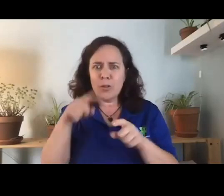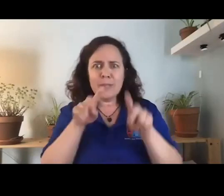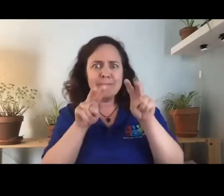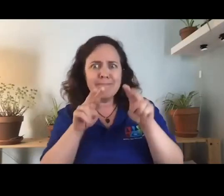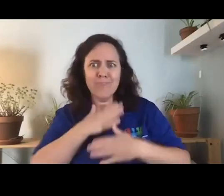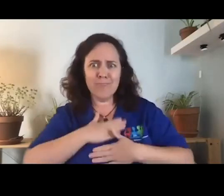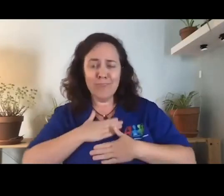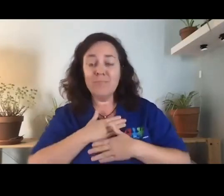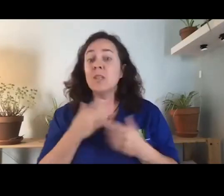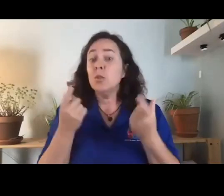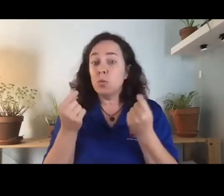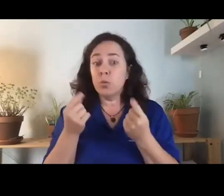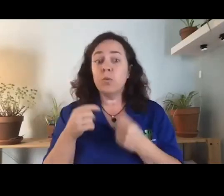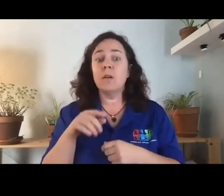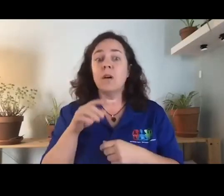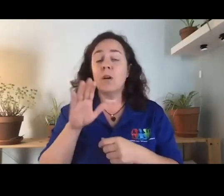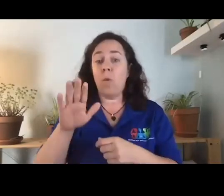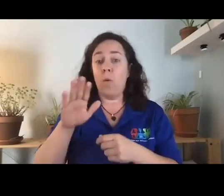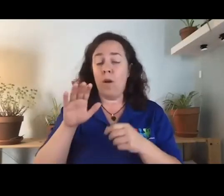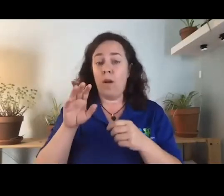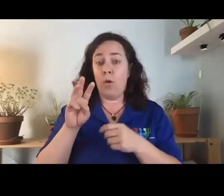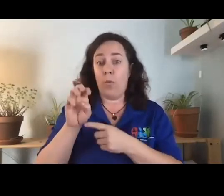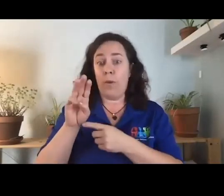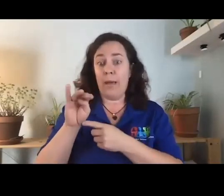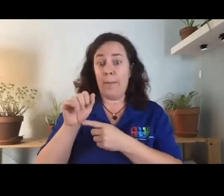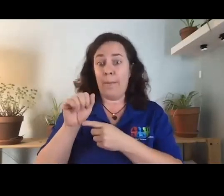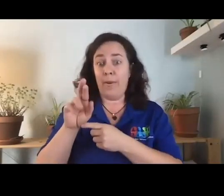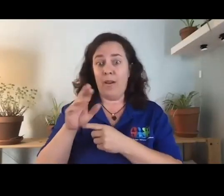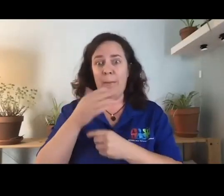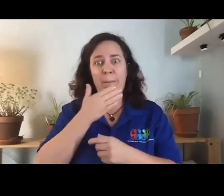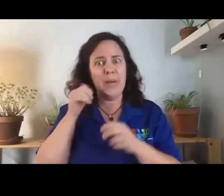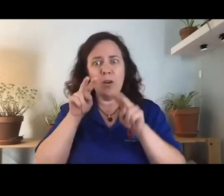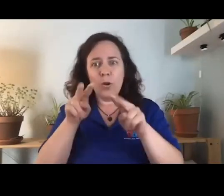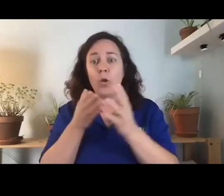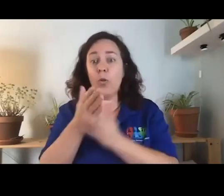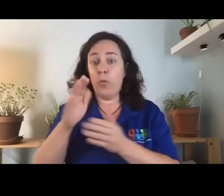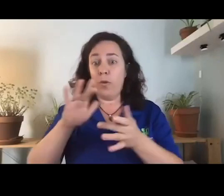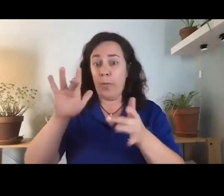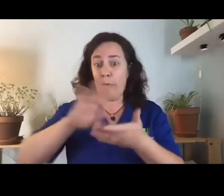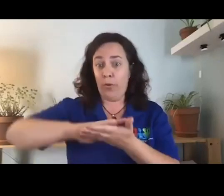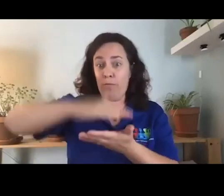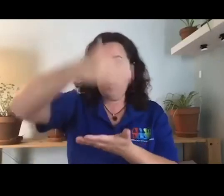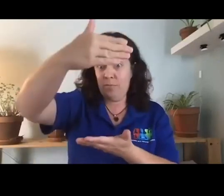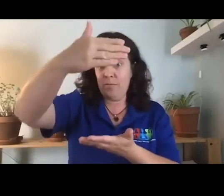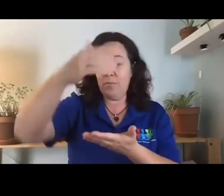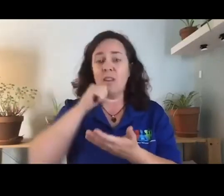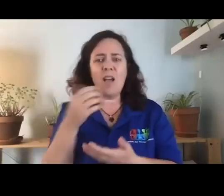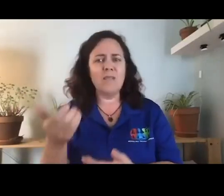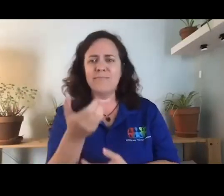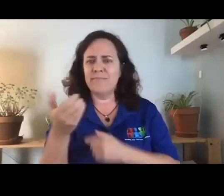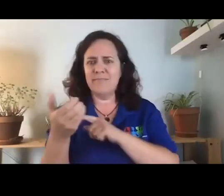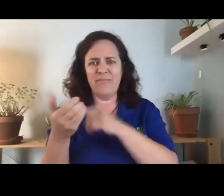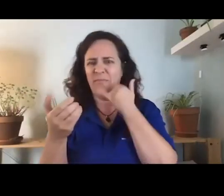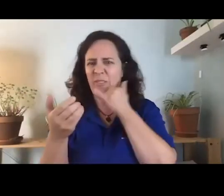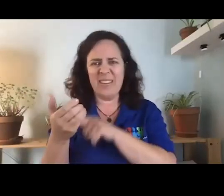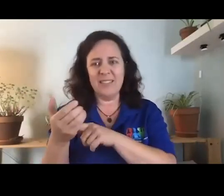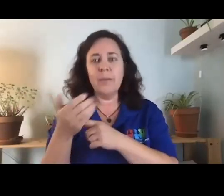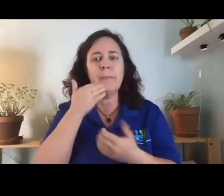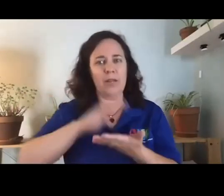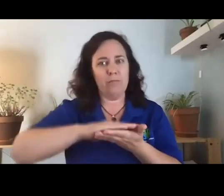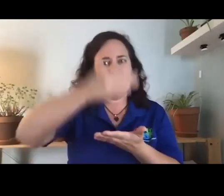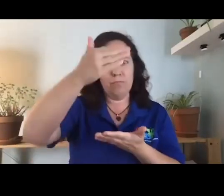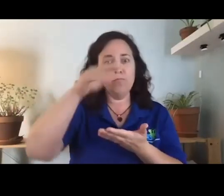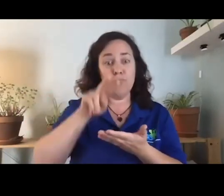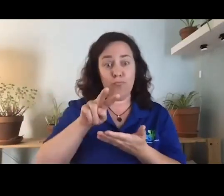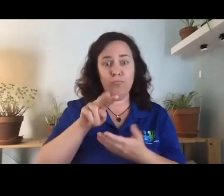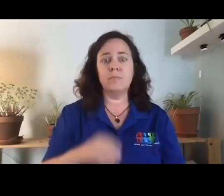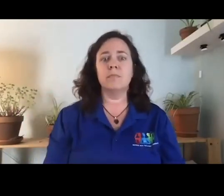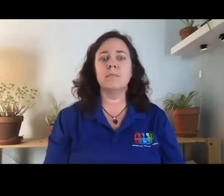In terms of accessibility for your view enjoyment, it's best viewed on a desktop and laptop rather